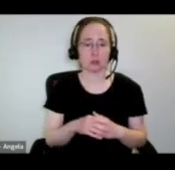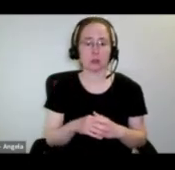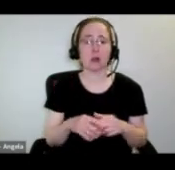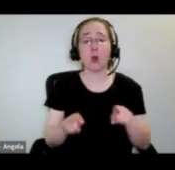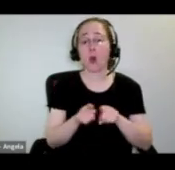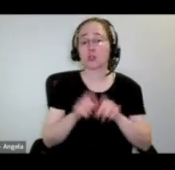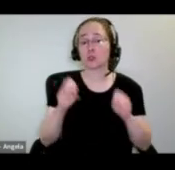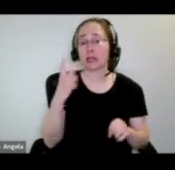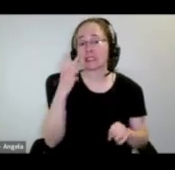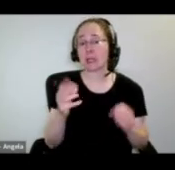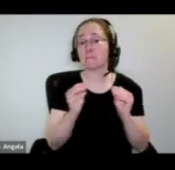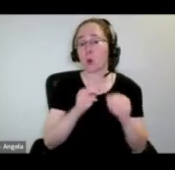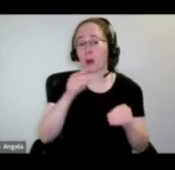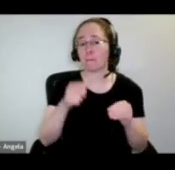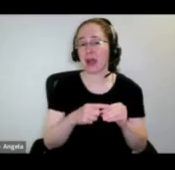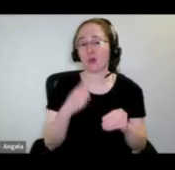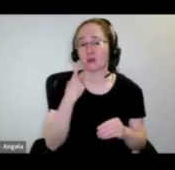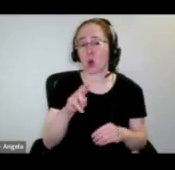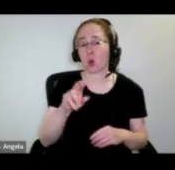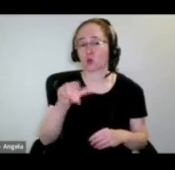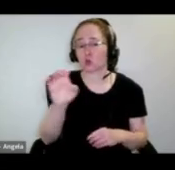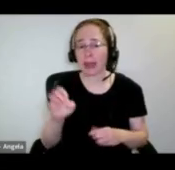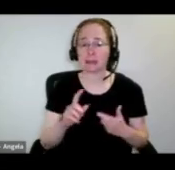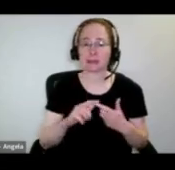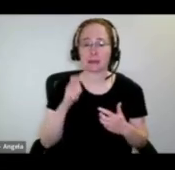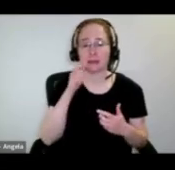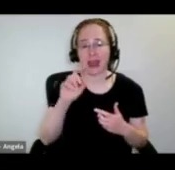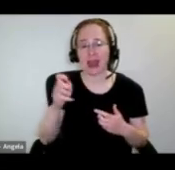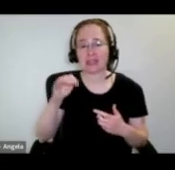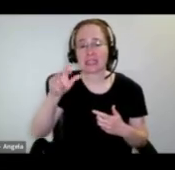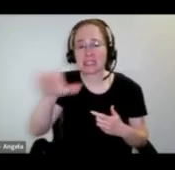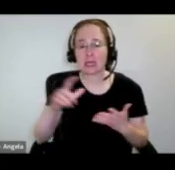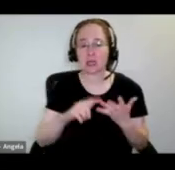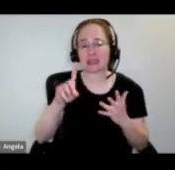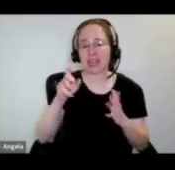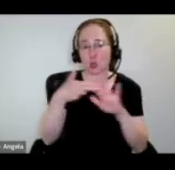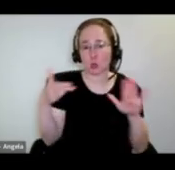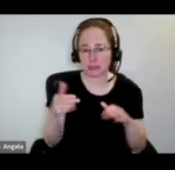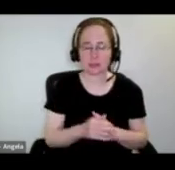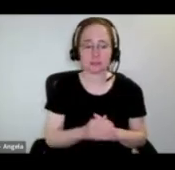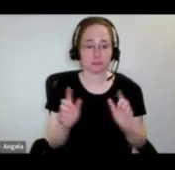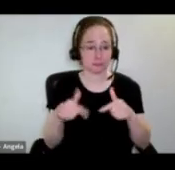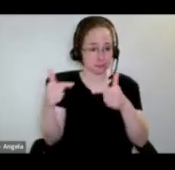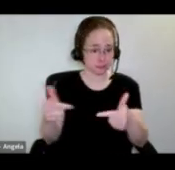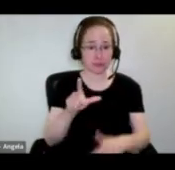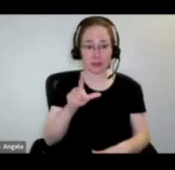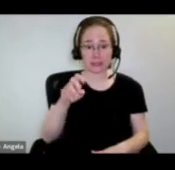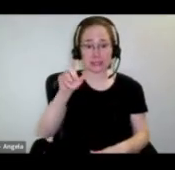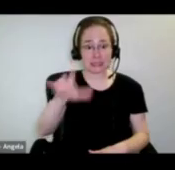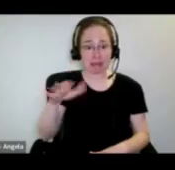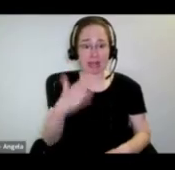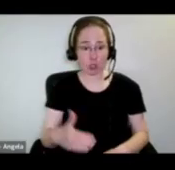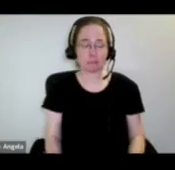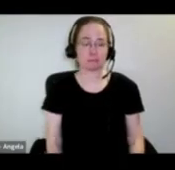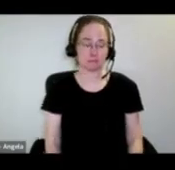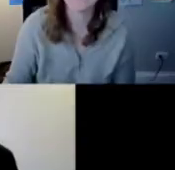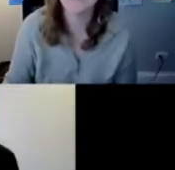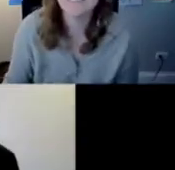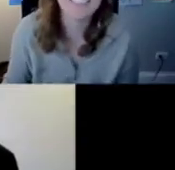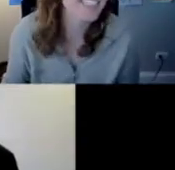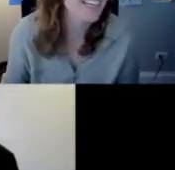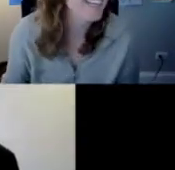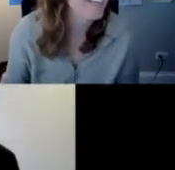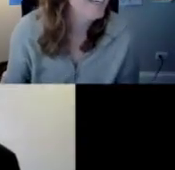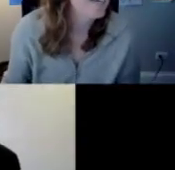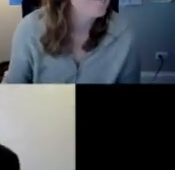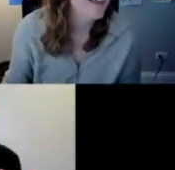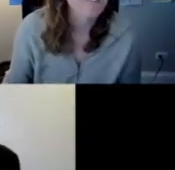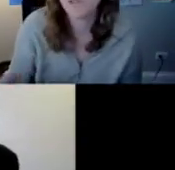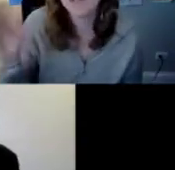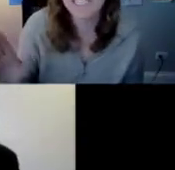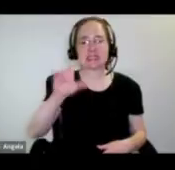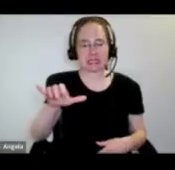Rosa Plasencia: And the average, age was 60%. And you can also read a little bit more about the race and ethnicity and the diagnosis. I'm going to turn about the rest of these to you. Lindsay, thank you.